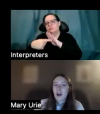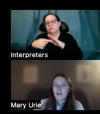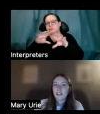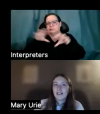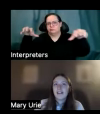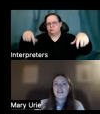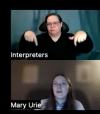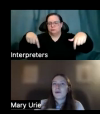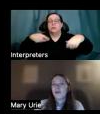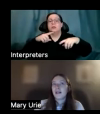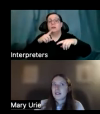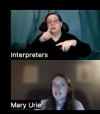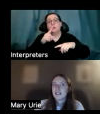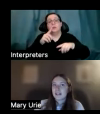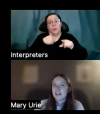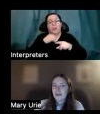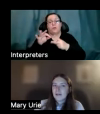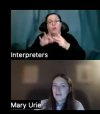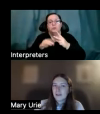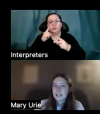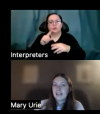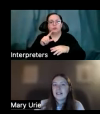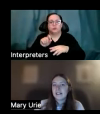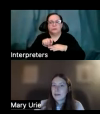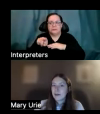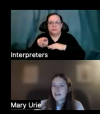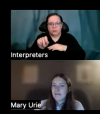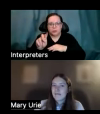option to pull a legislator out for a minute to speak with them.